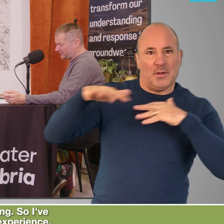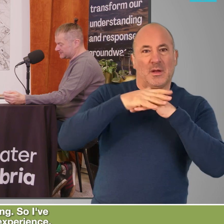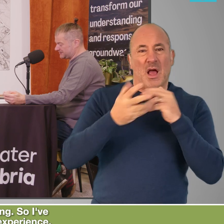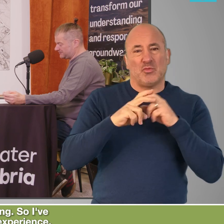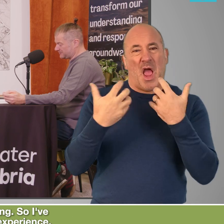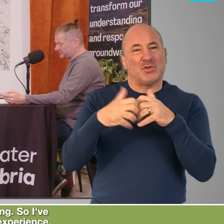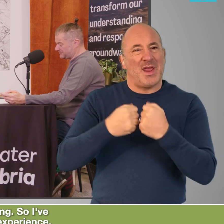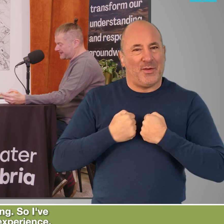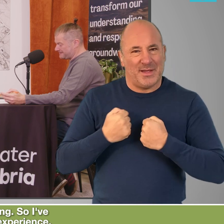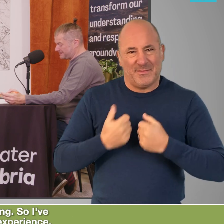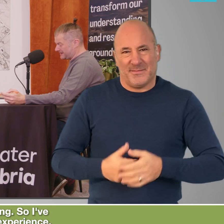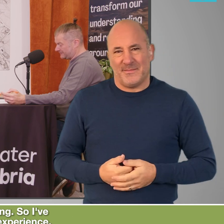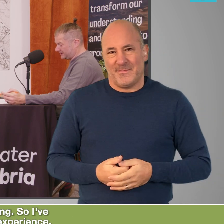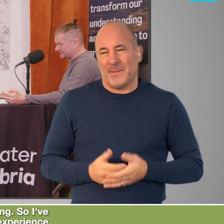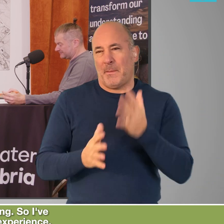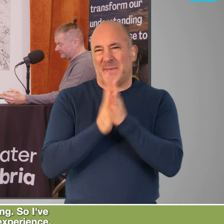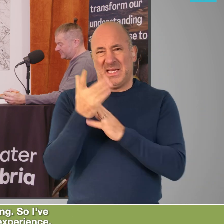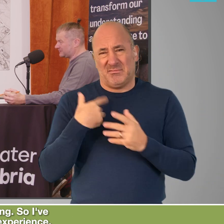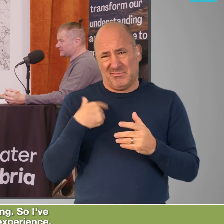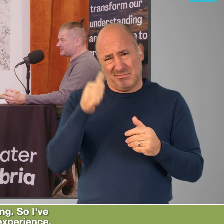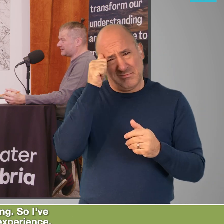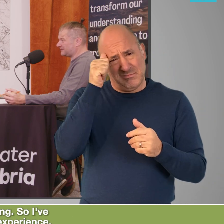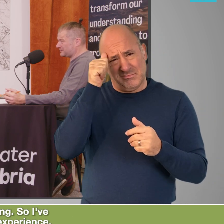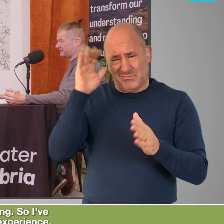transport engineering. So I've had various sector experience,